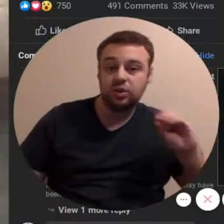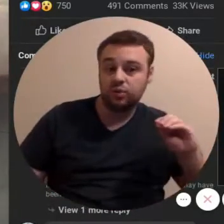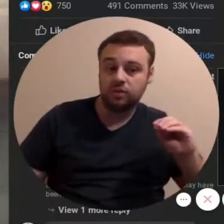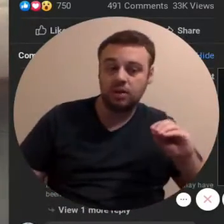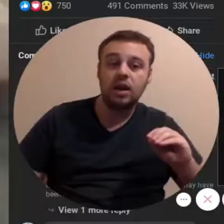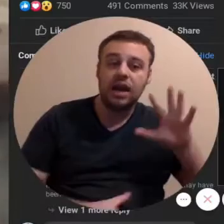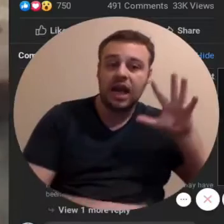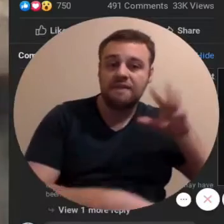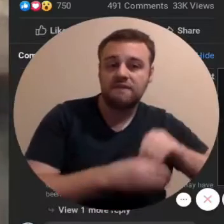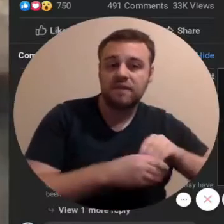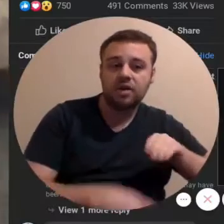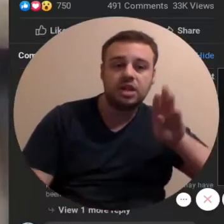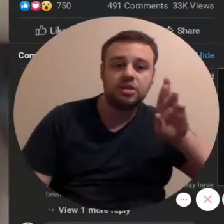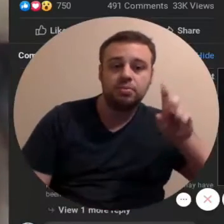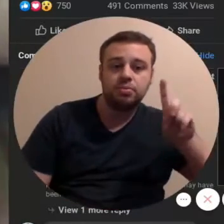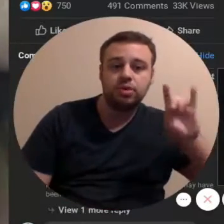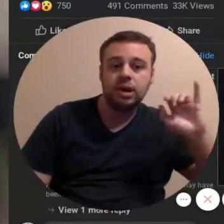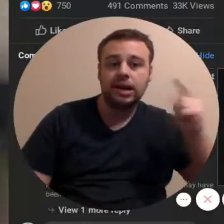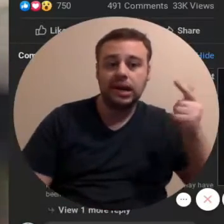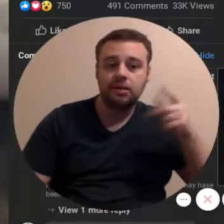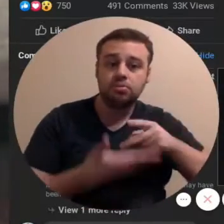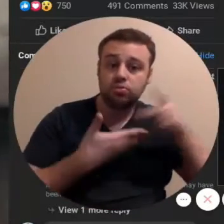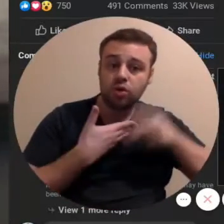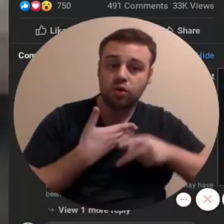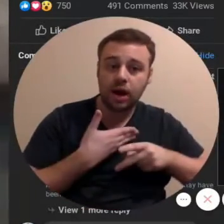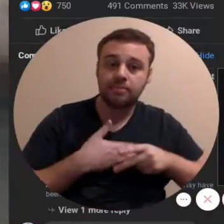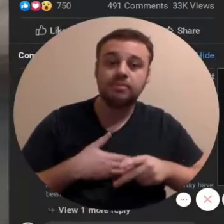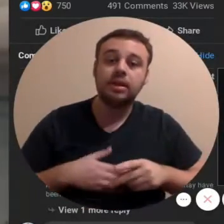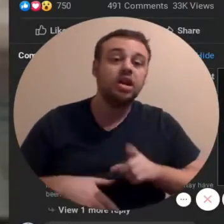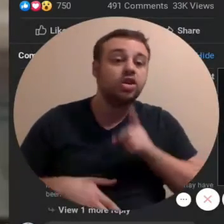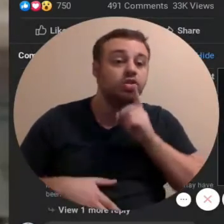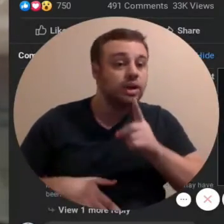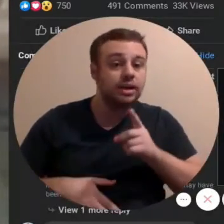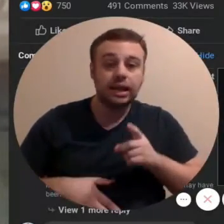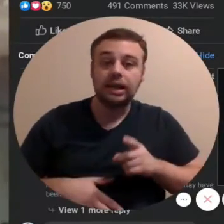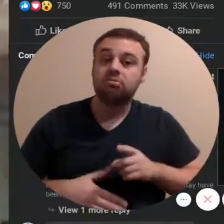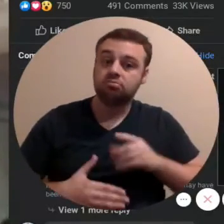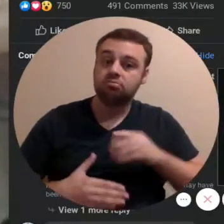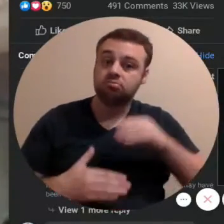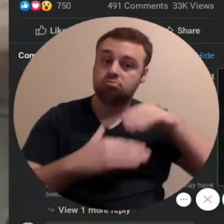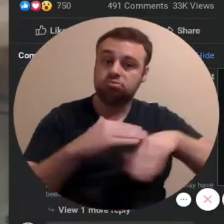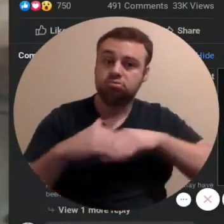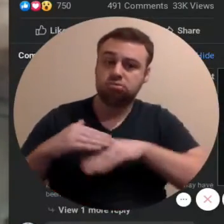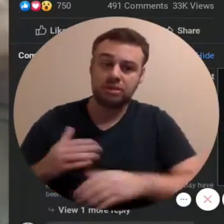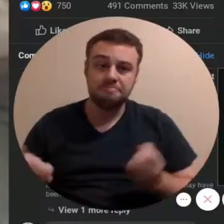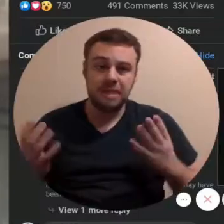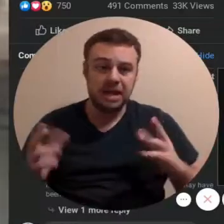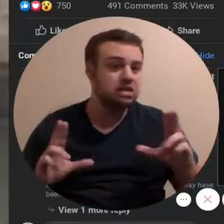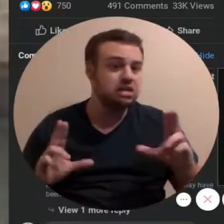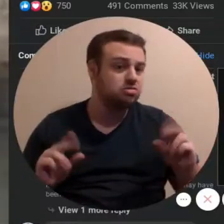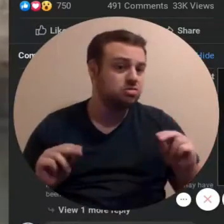And do they just have one baby at a time, Janice? Janice: Yes. Erica: And do they scratch people?